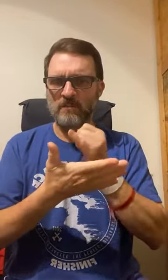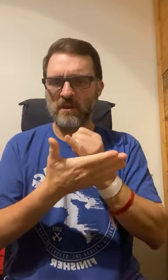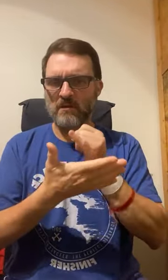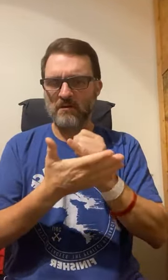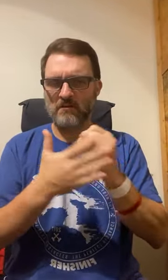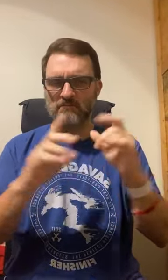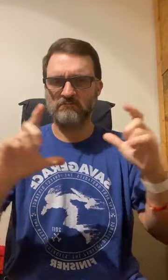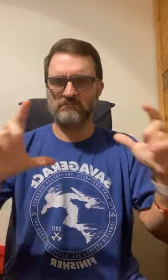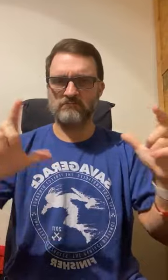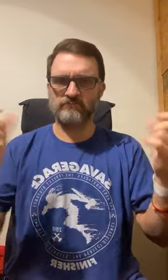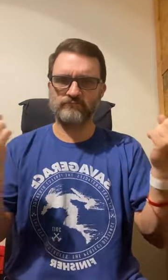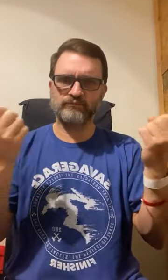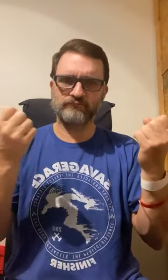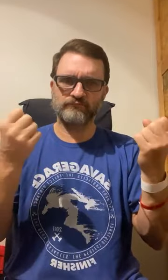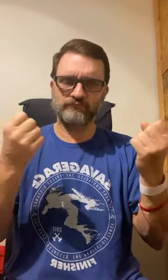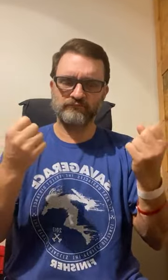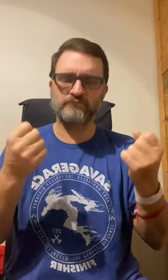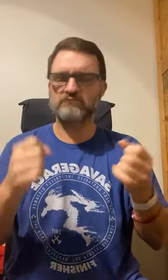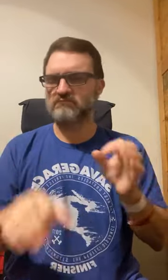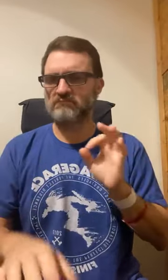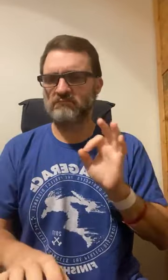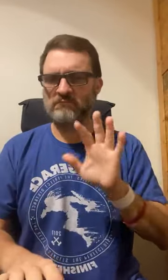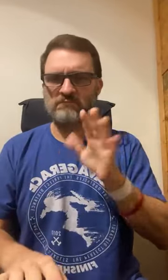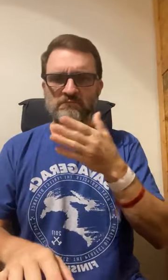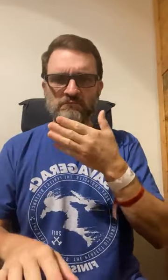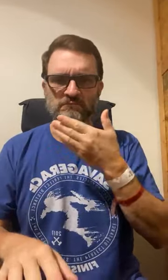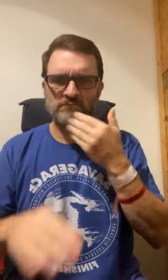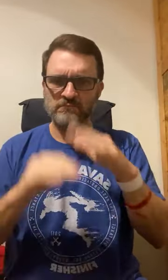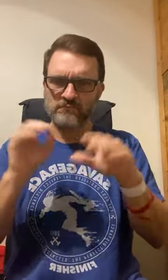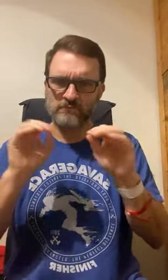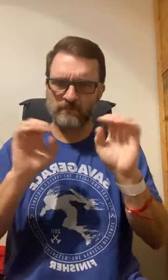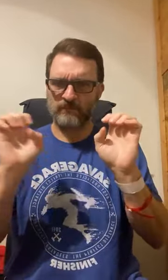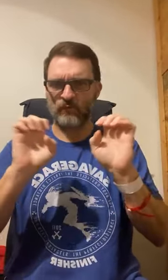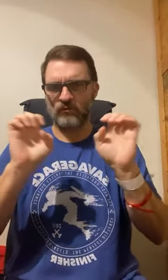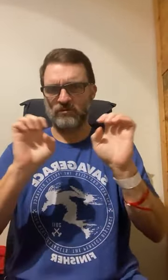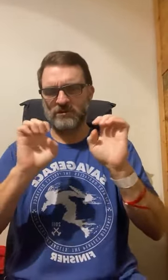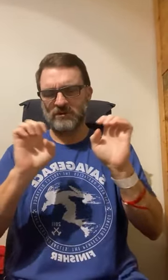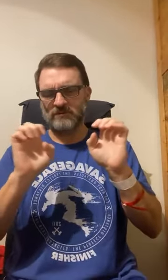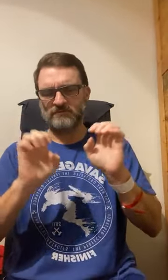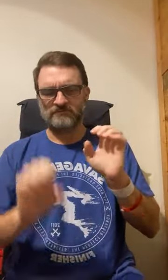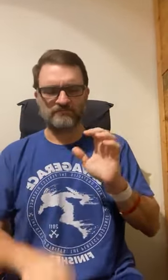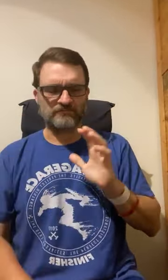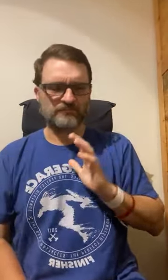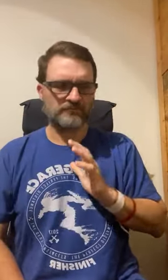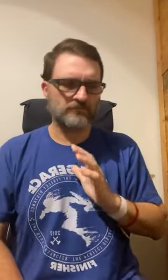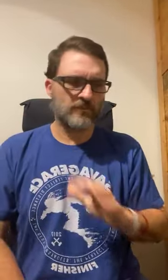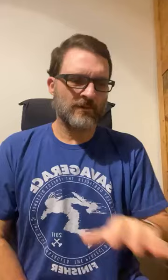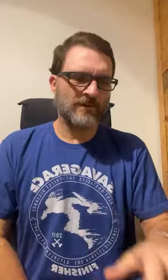We were talking with VRI (Virtual Relay Interpreter) on ipad. Where I can sign with interpreter on IPAD. It's better than nothing. It was an emergency situation.